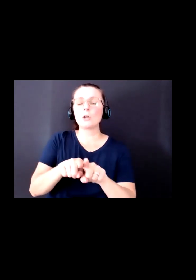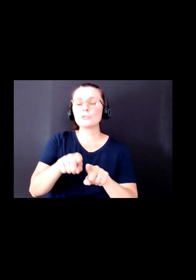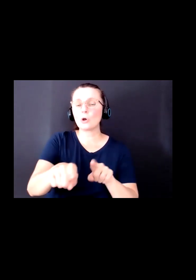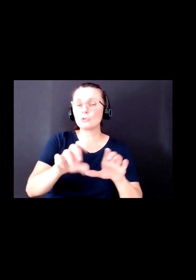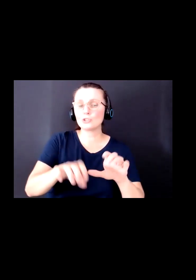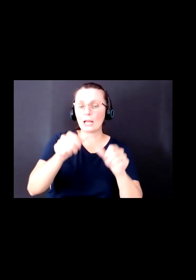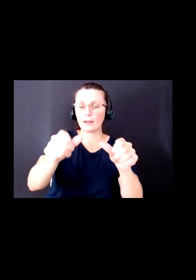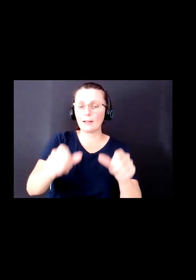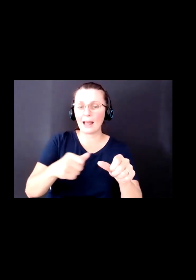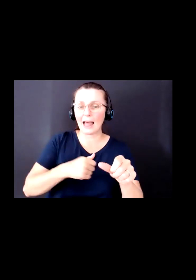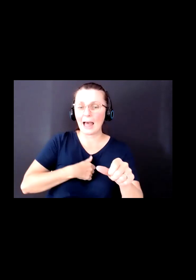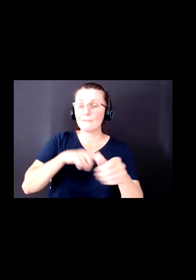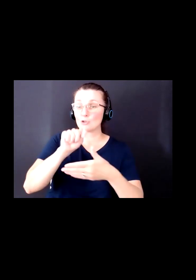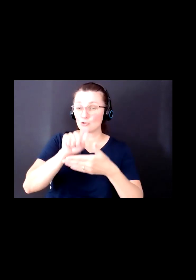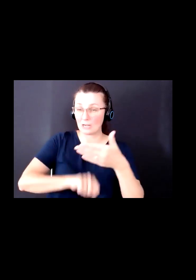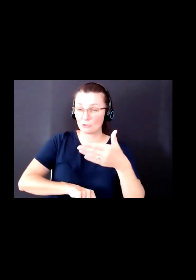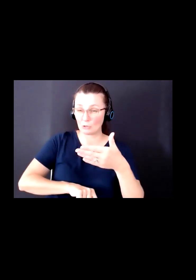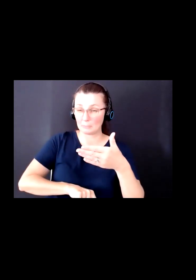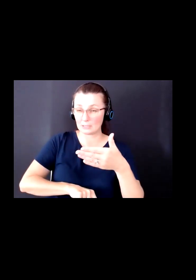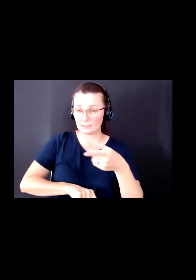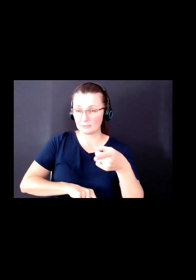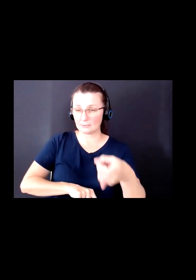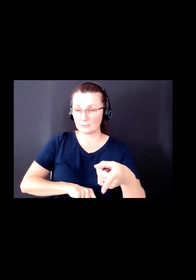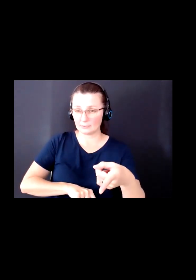So, we are not going to be taking any questions during this